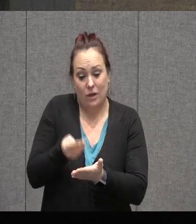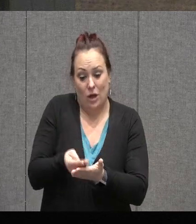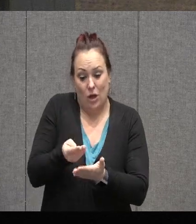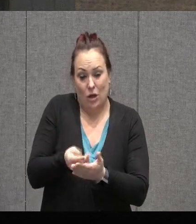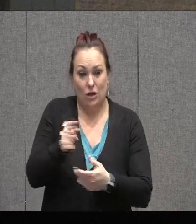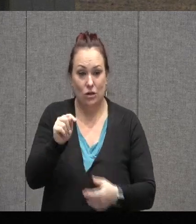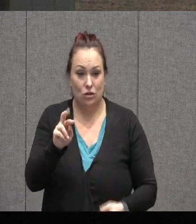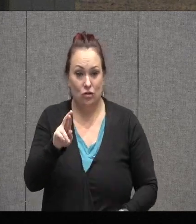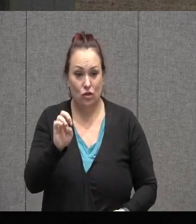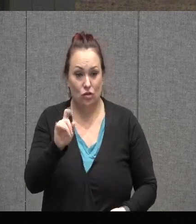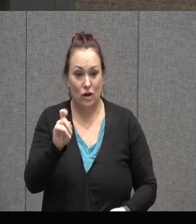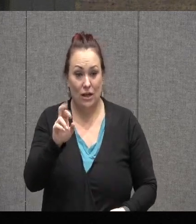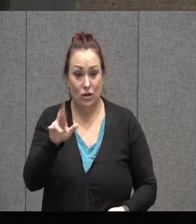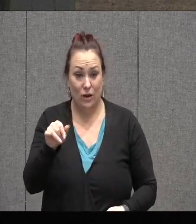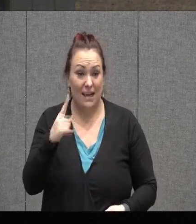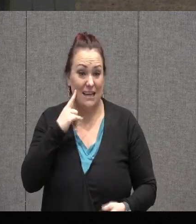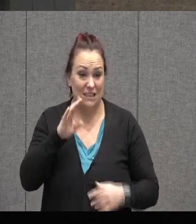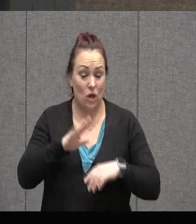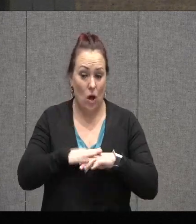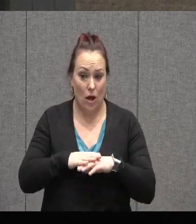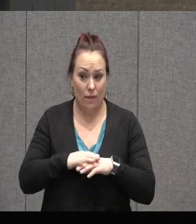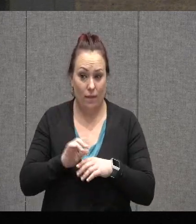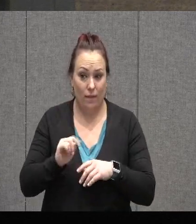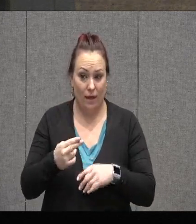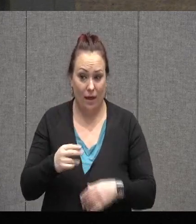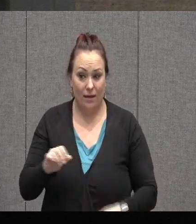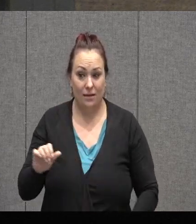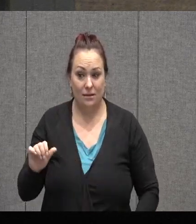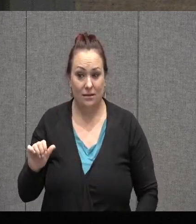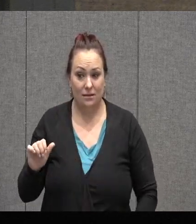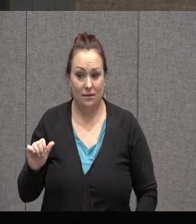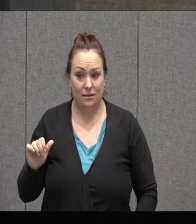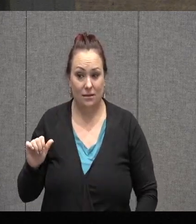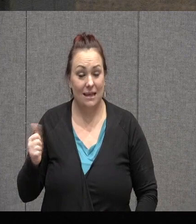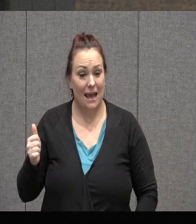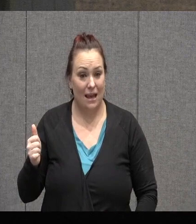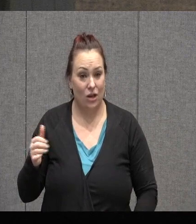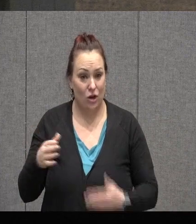And the $100 bill has a picture of, do you know?